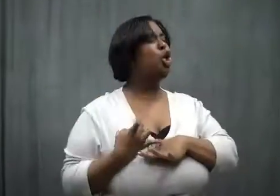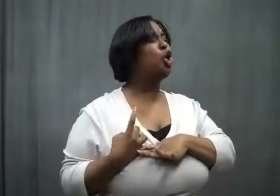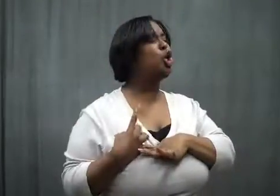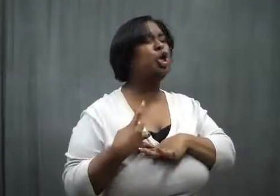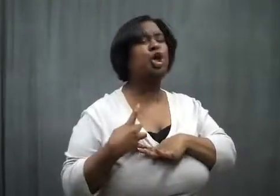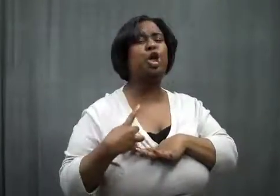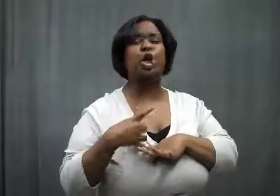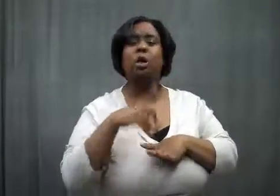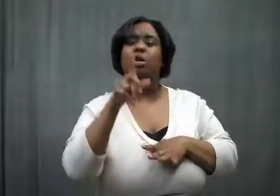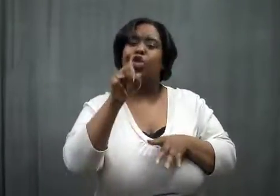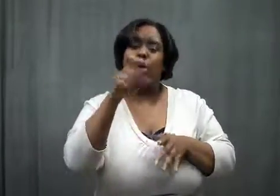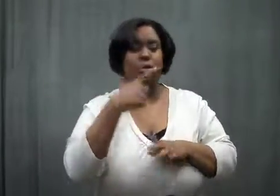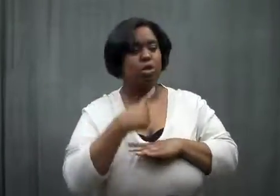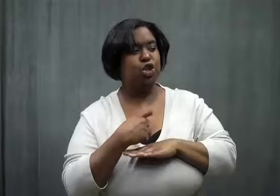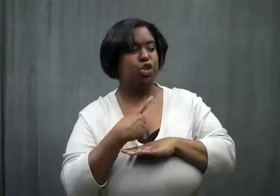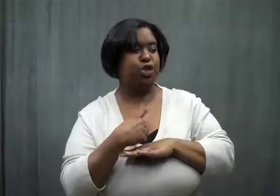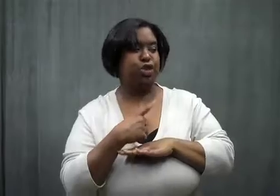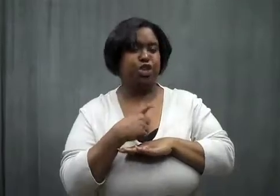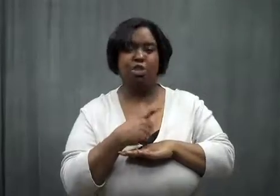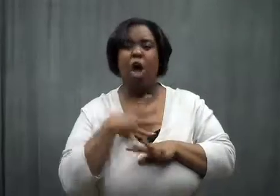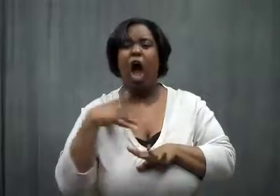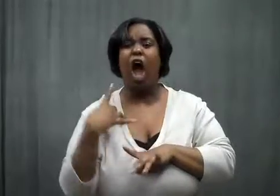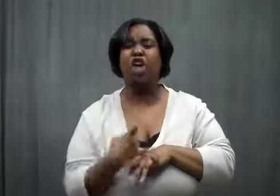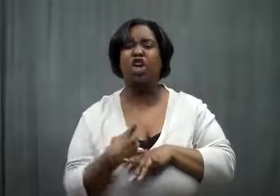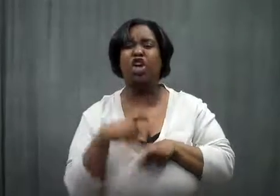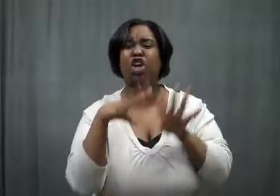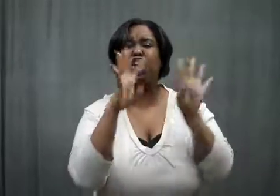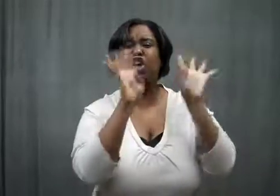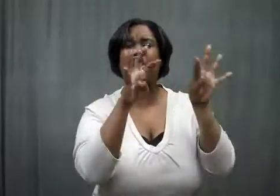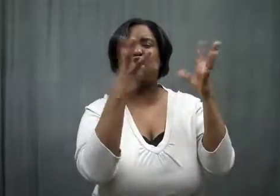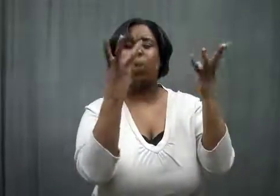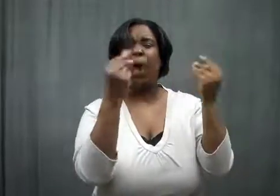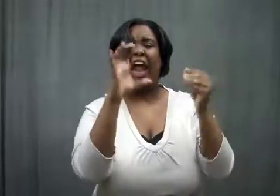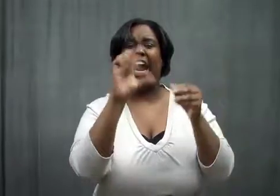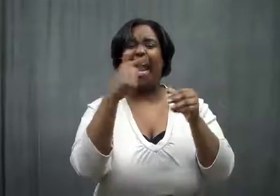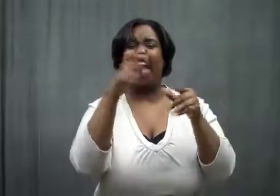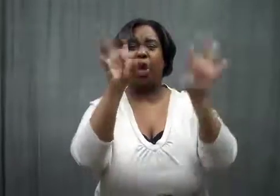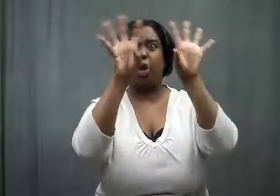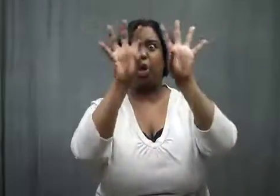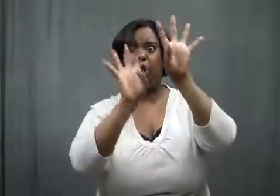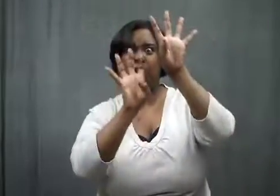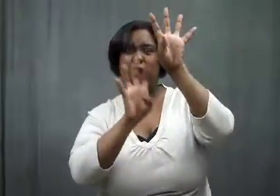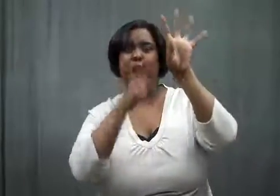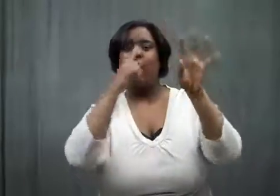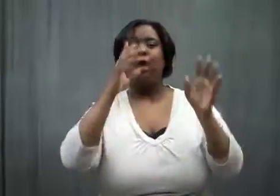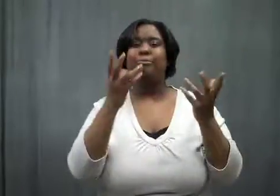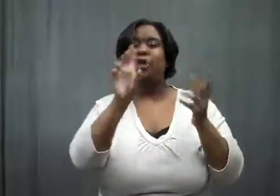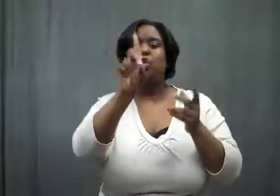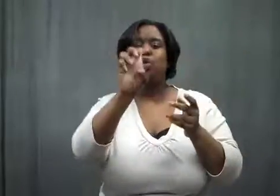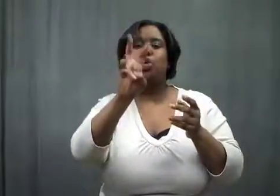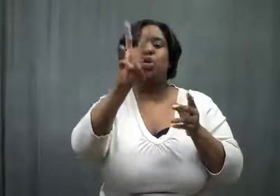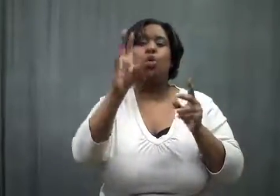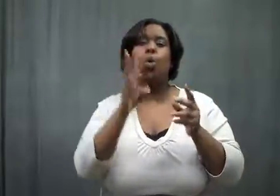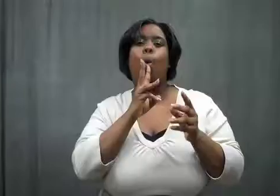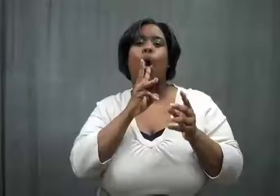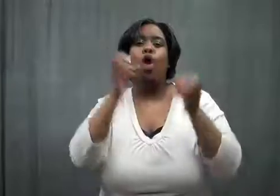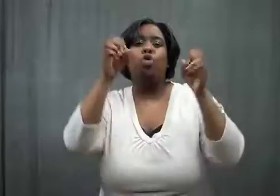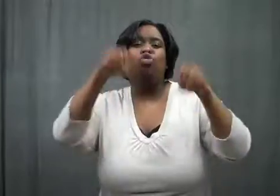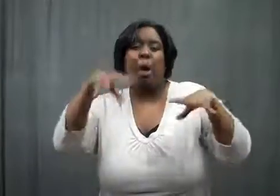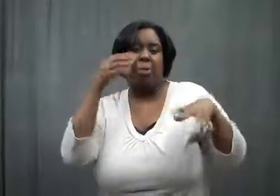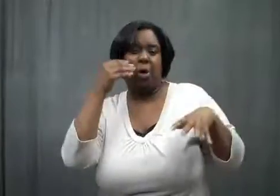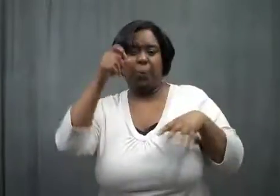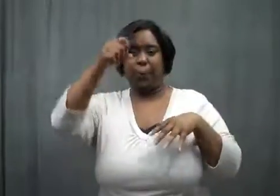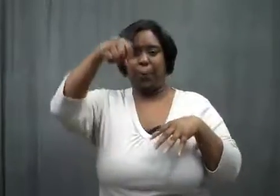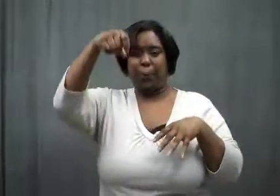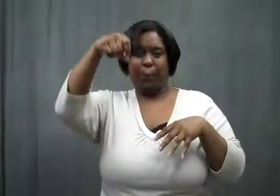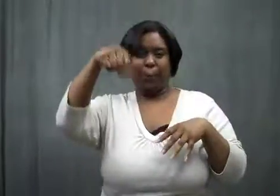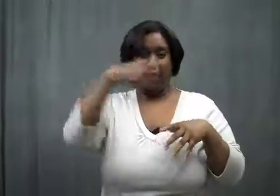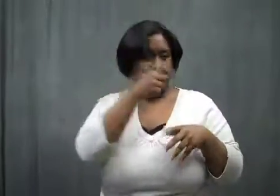I should have just spritzed them, but I went all out, and the cage was dripping wet.